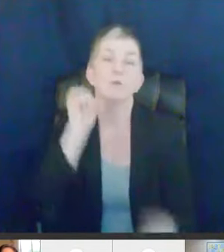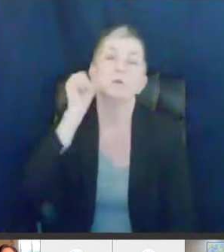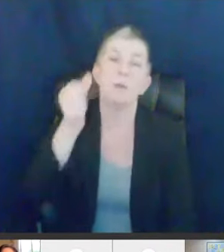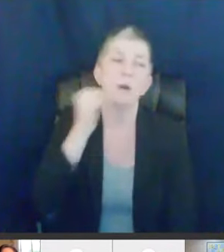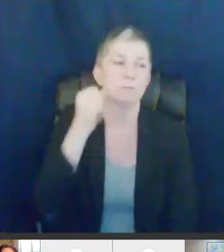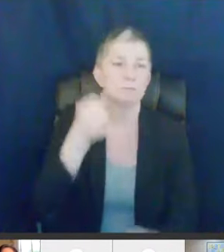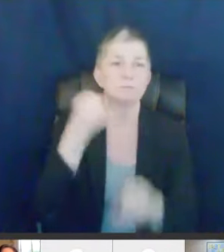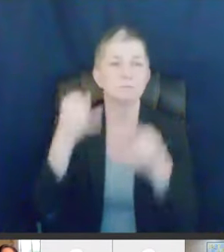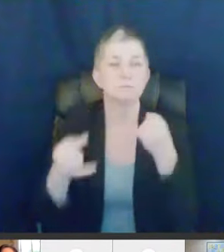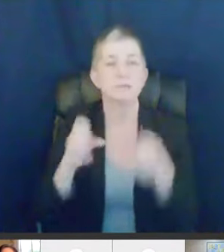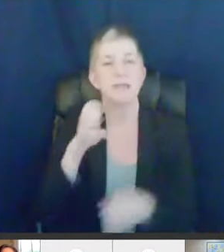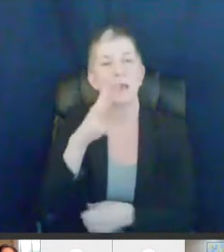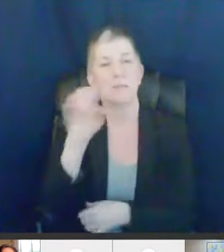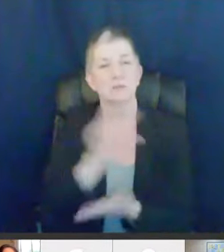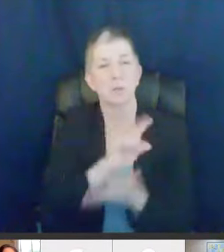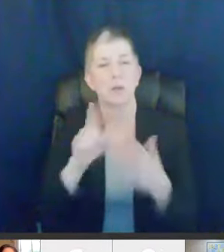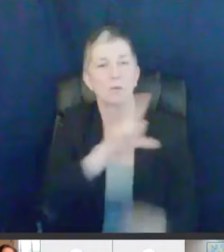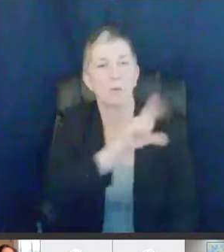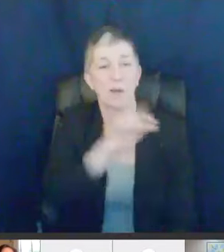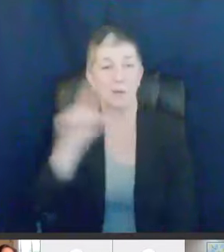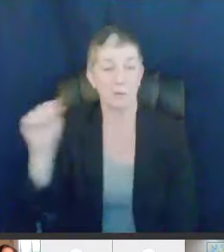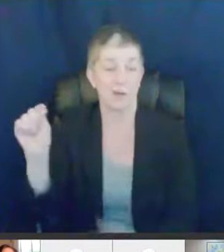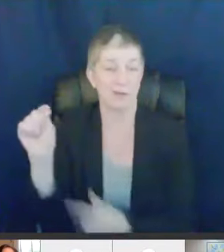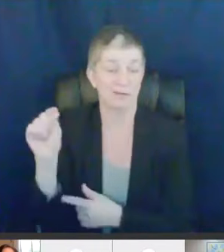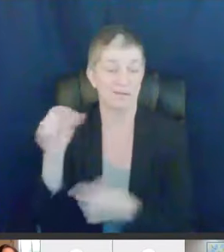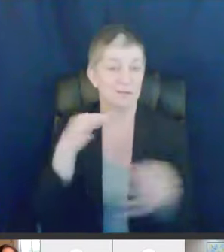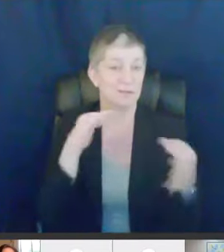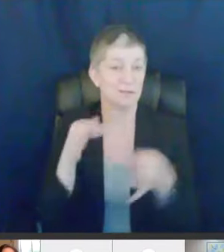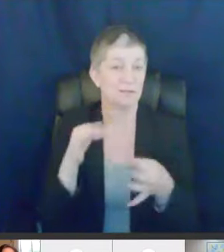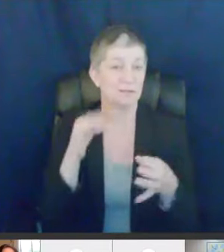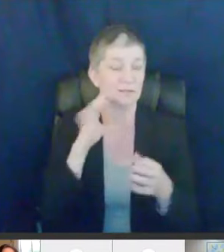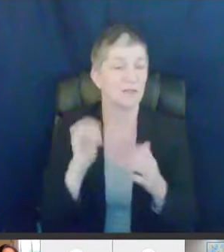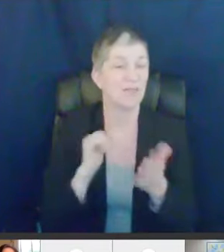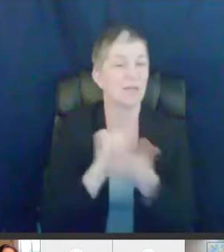week 2020 the tradition of EMS week began in 1974 under President Gerald